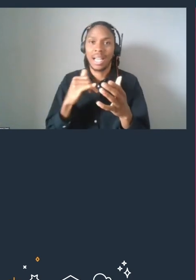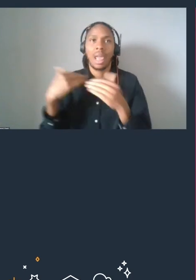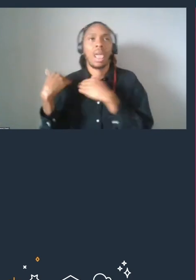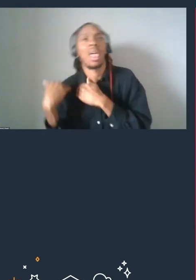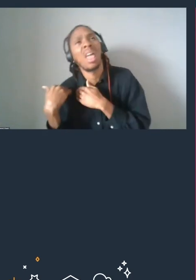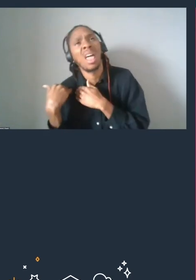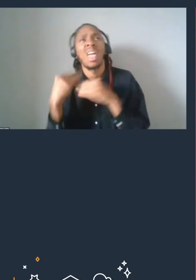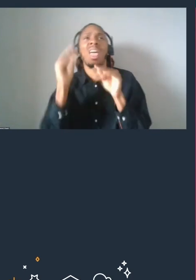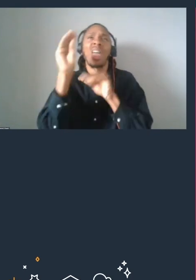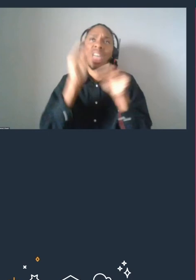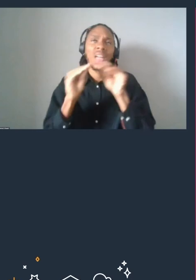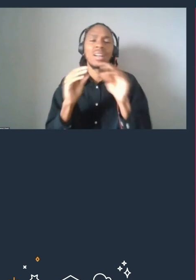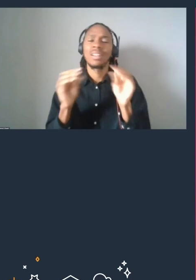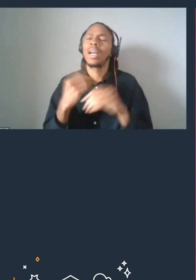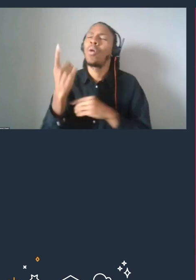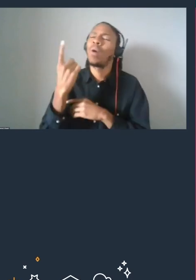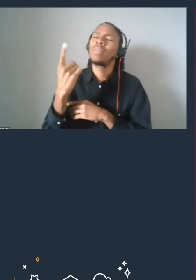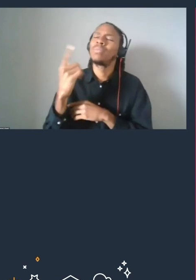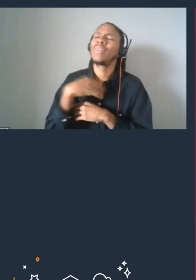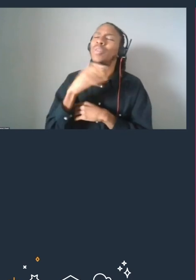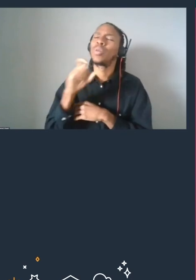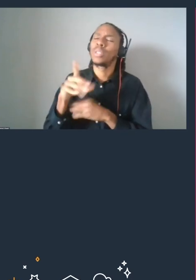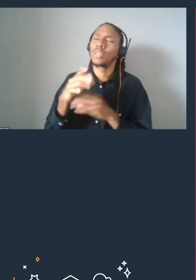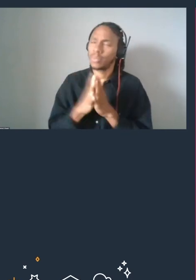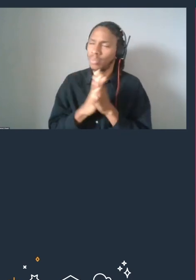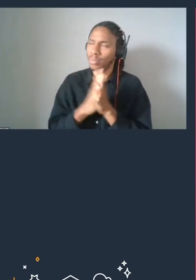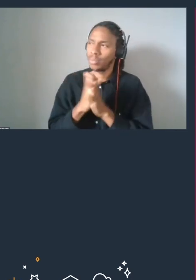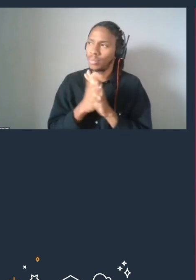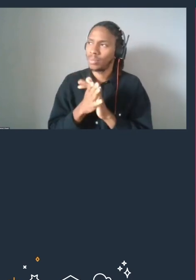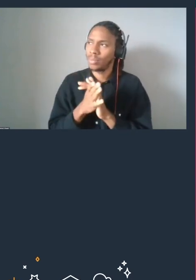One thing, I have a question. So, these Snowball devices,